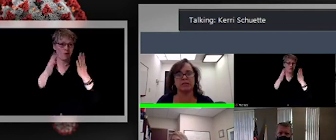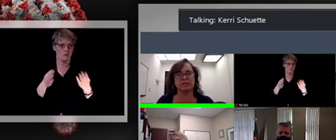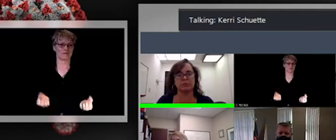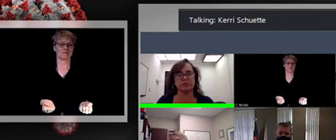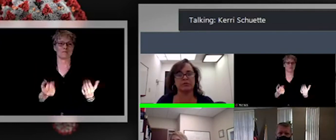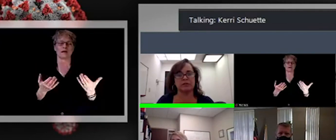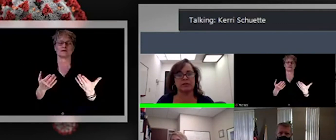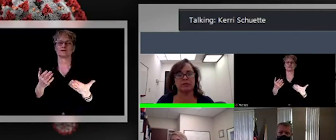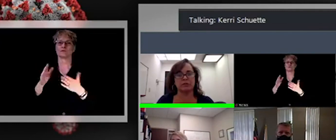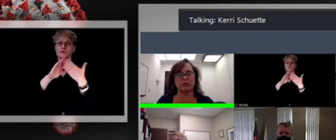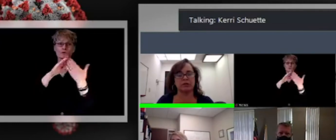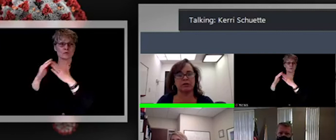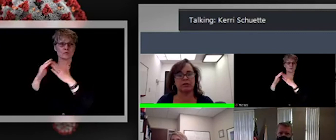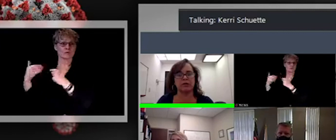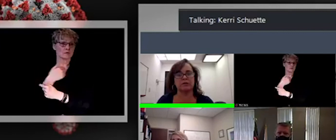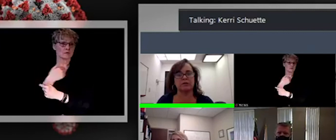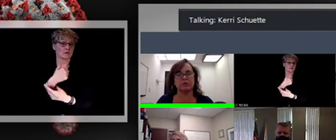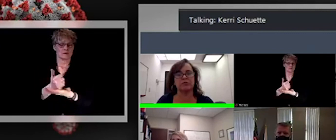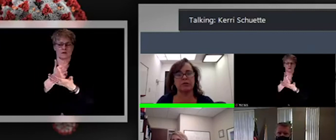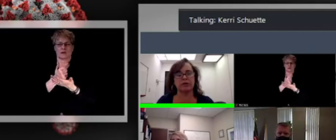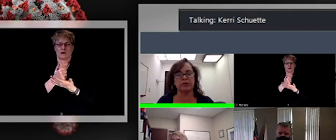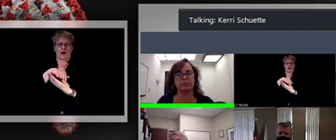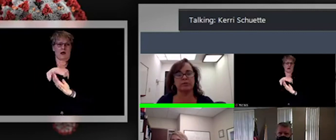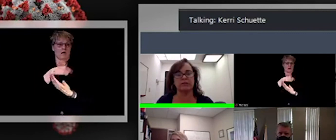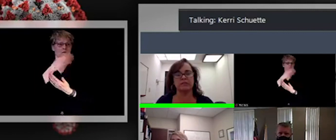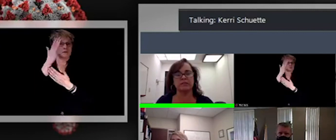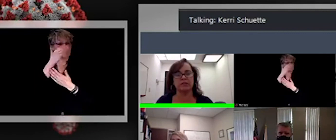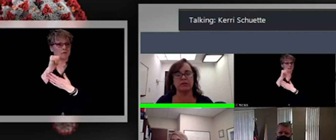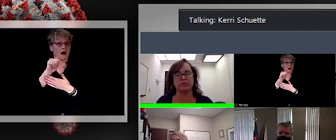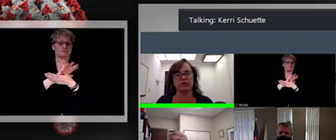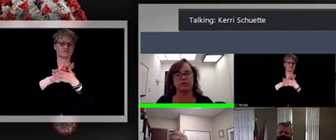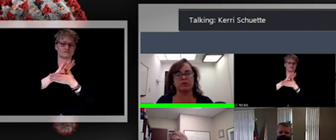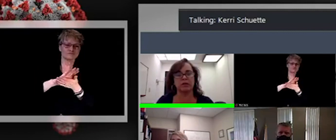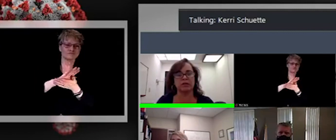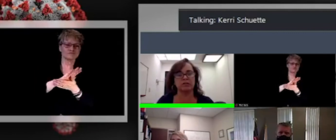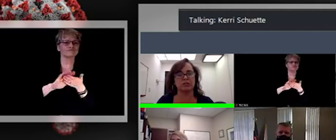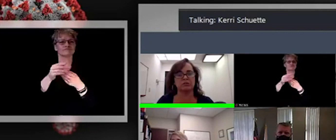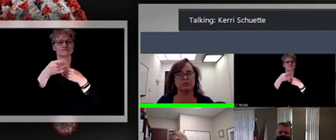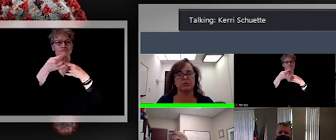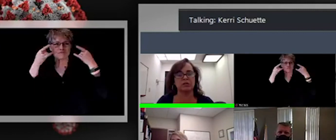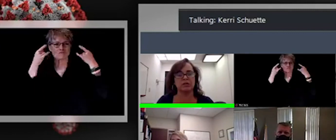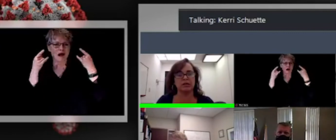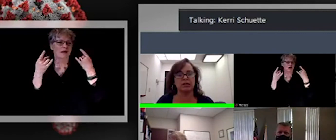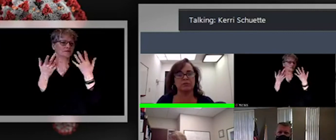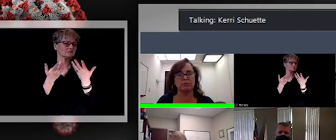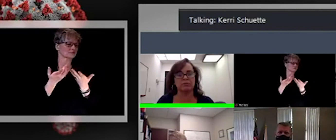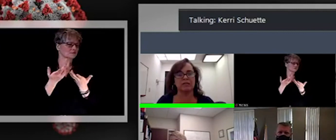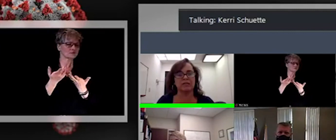case numbers and our case numbers low and our positivity rate within a good range to